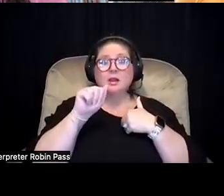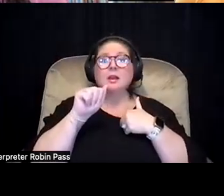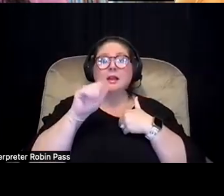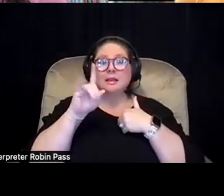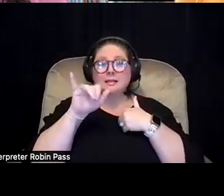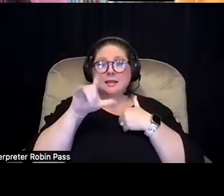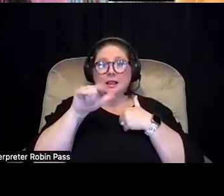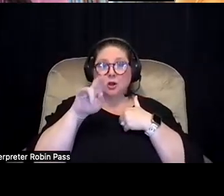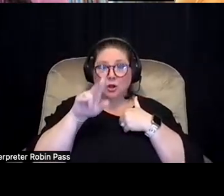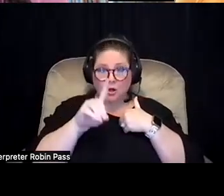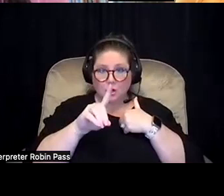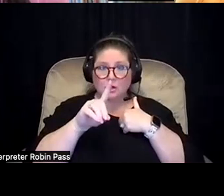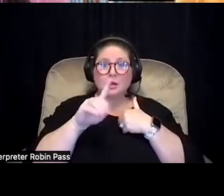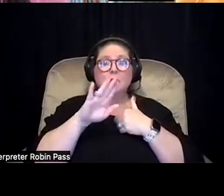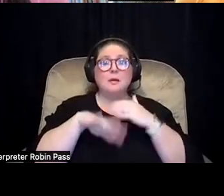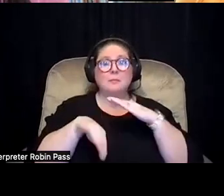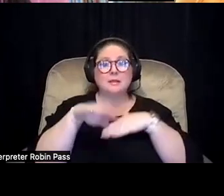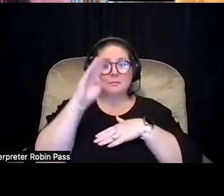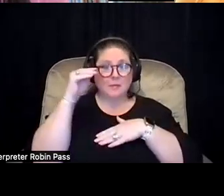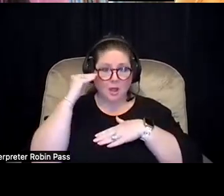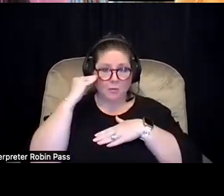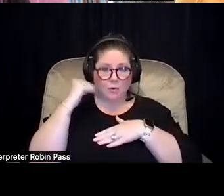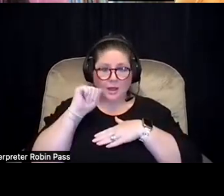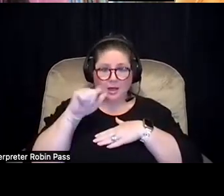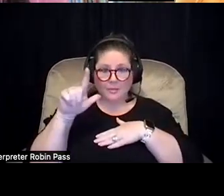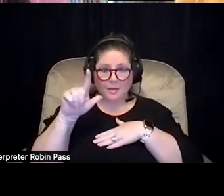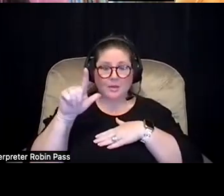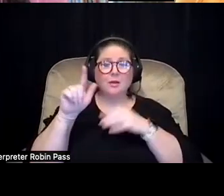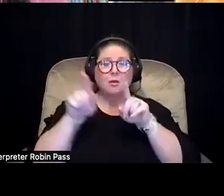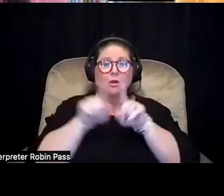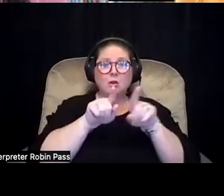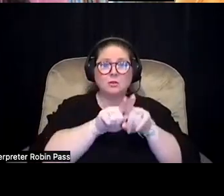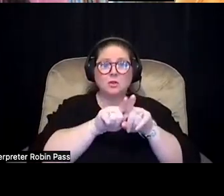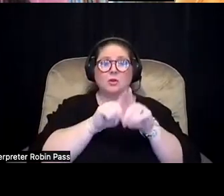in montgomery alabama and is also the author of the article teaching local history in tulsa